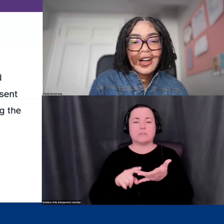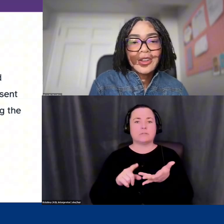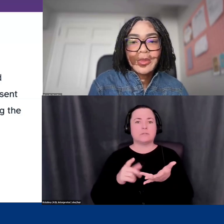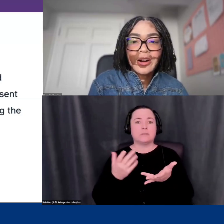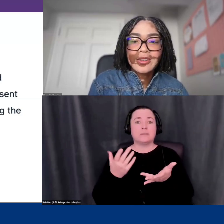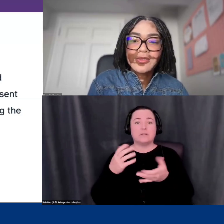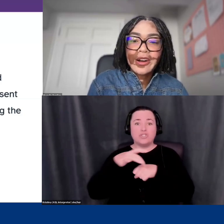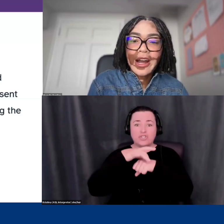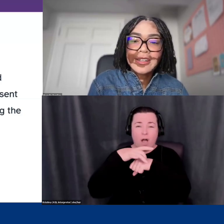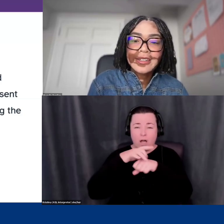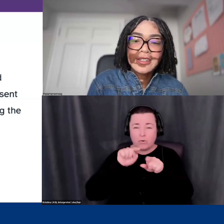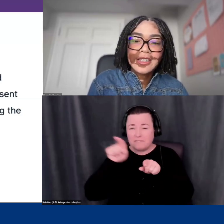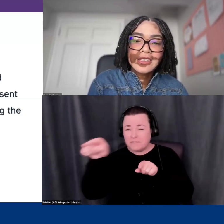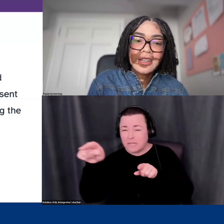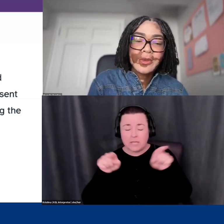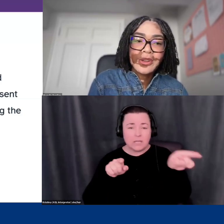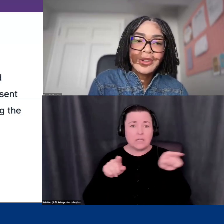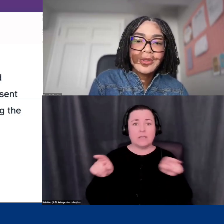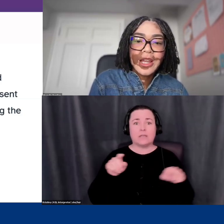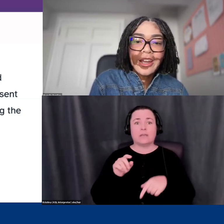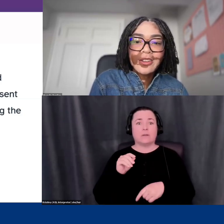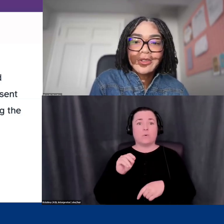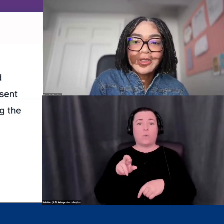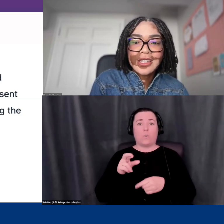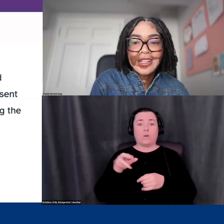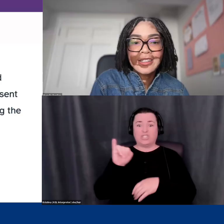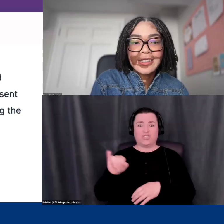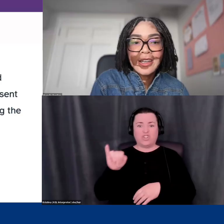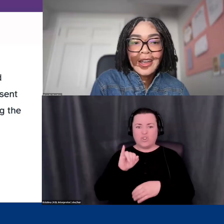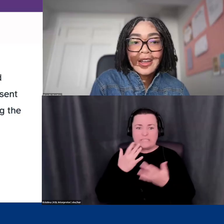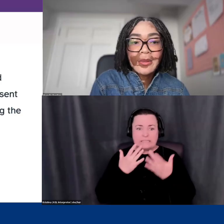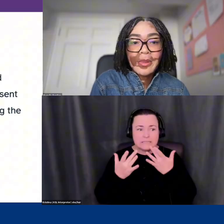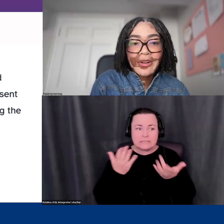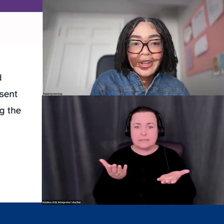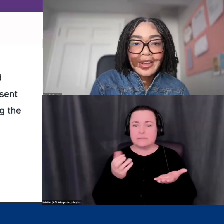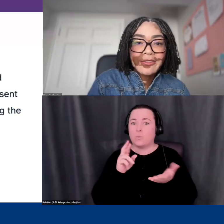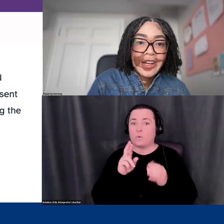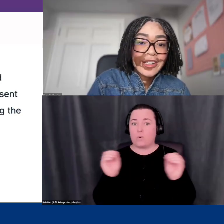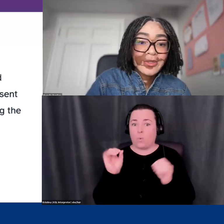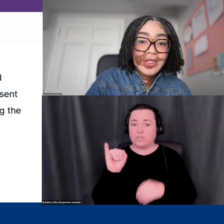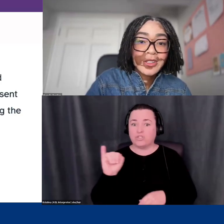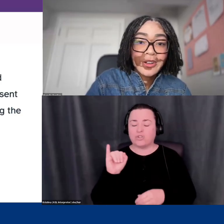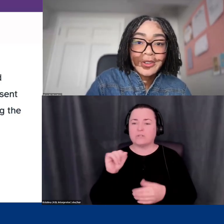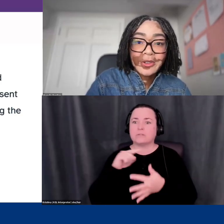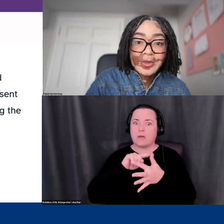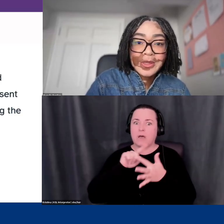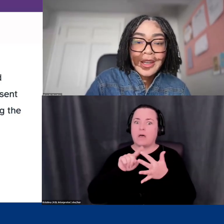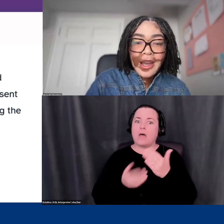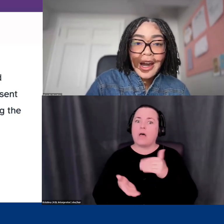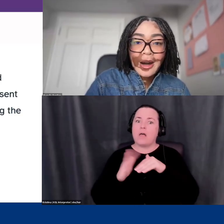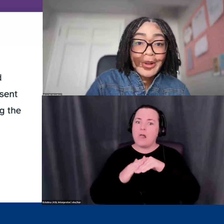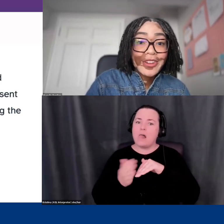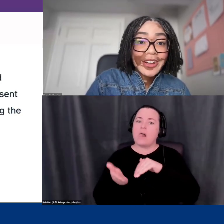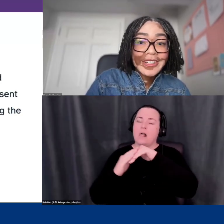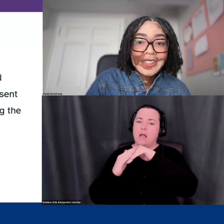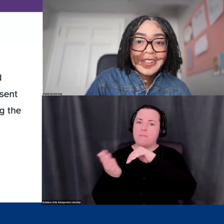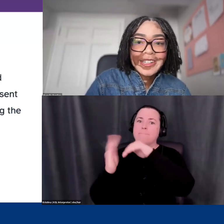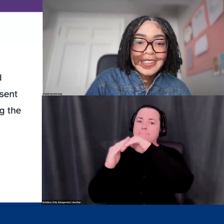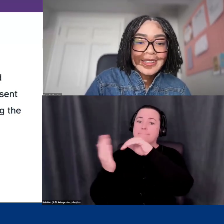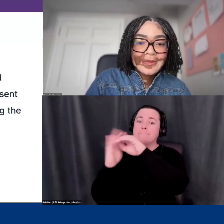these other parts of our identities. And when you layer those things, the compounding effects for certain groups are very serious.